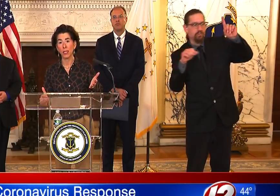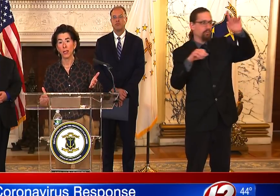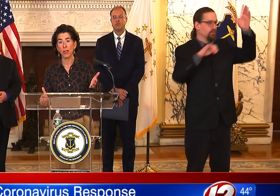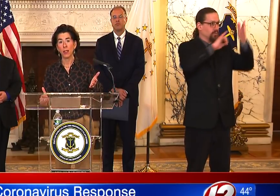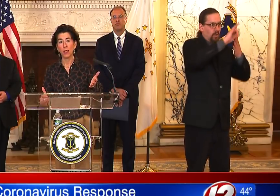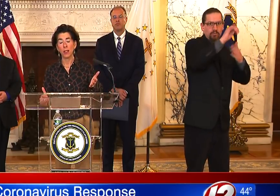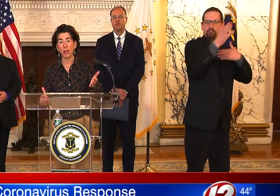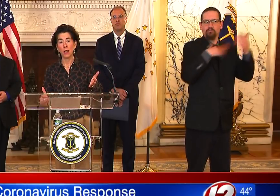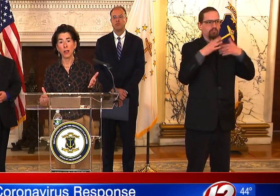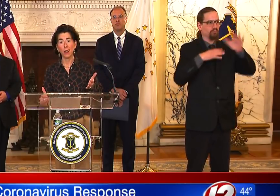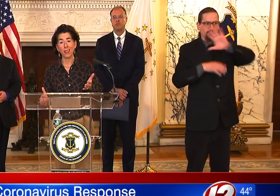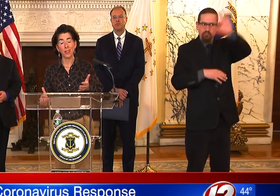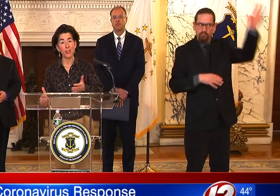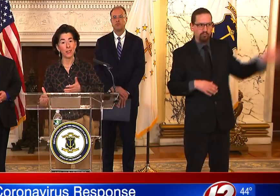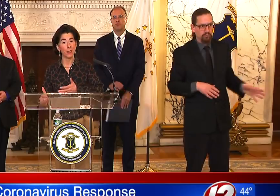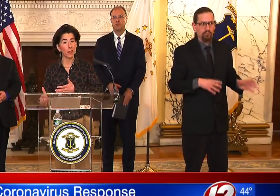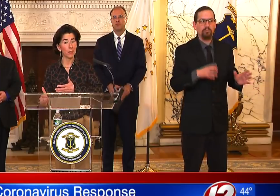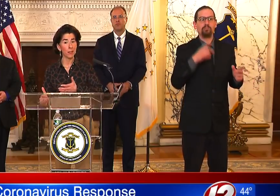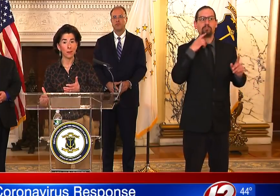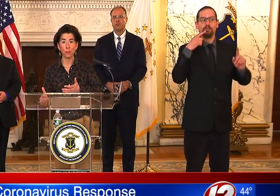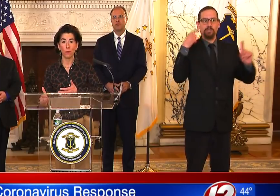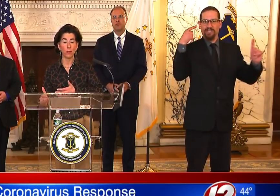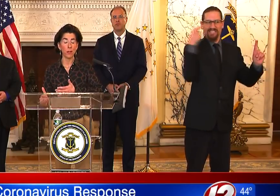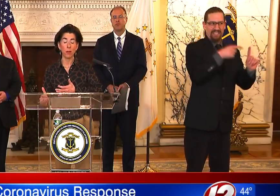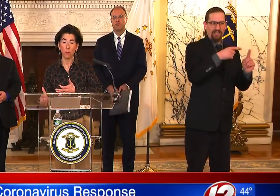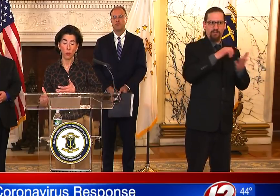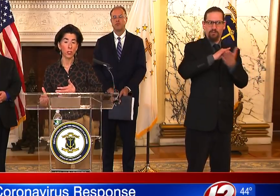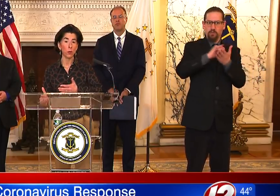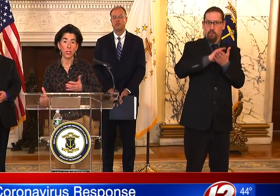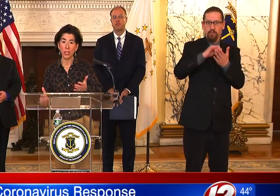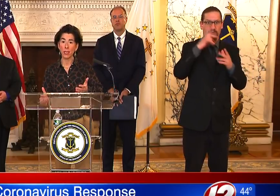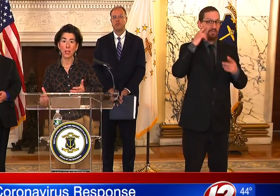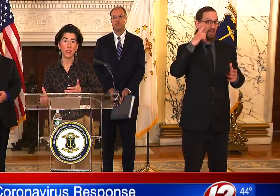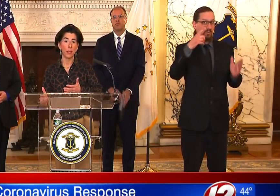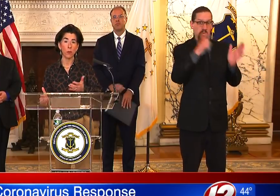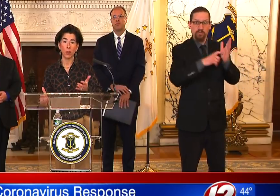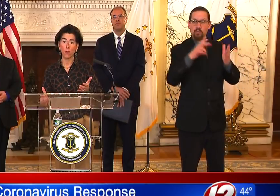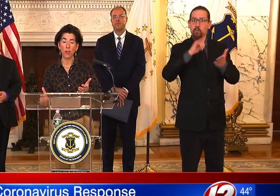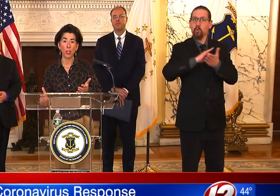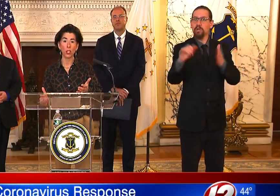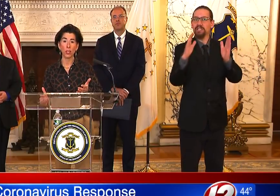BECAUSE, AS THE SITUATION HAS CHANGED, THE RATE OF INFECTION